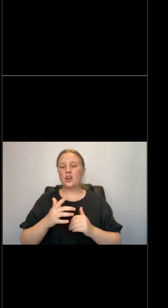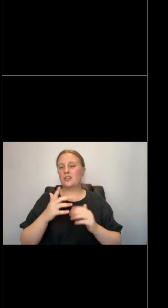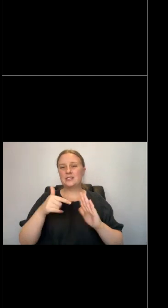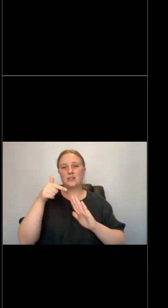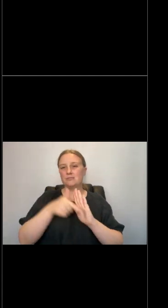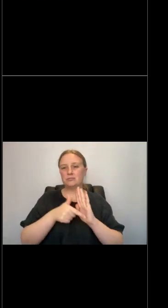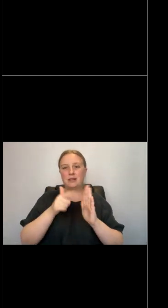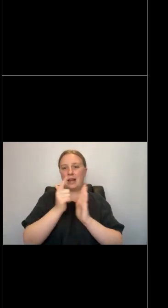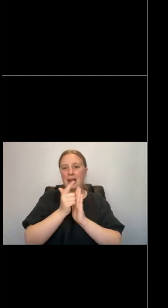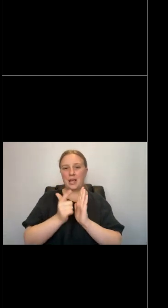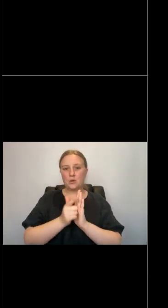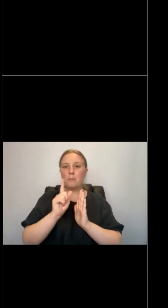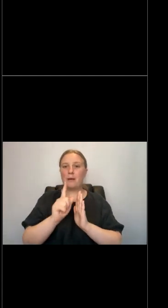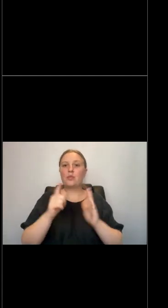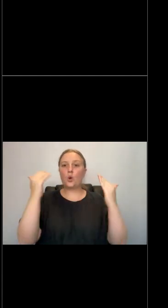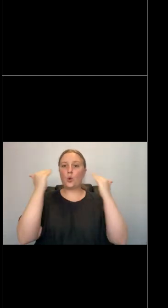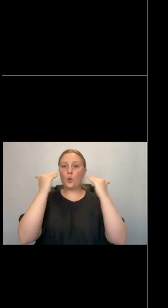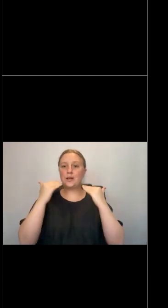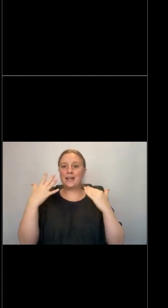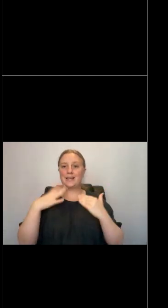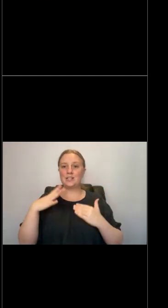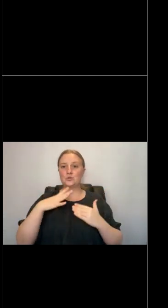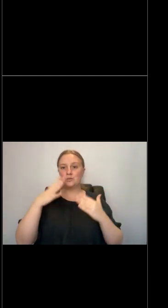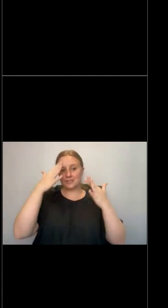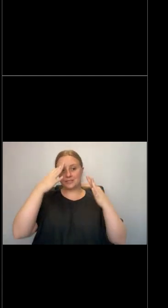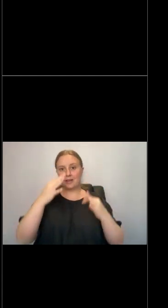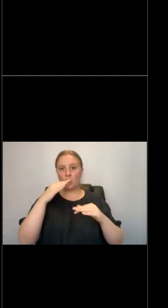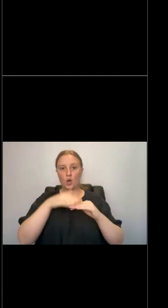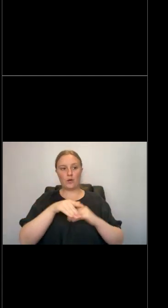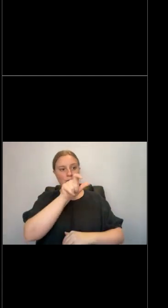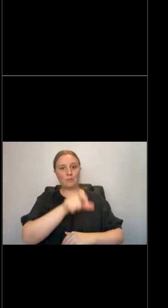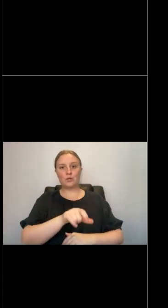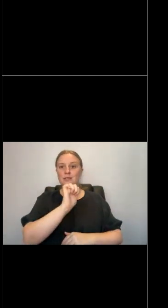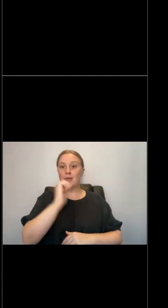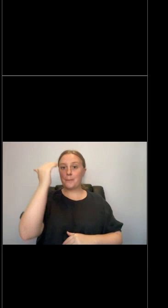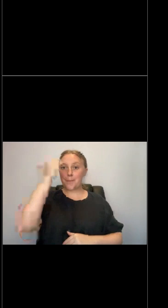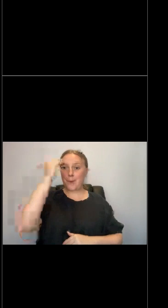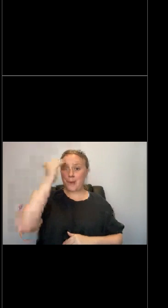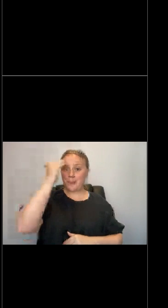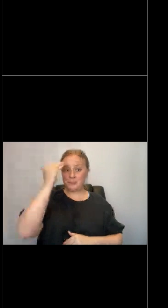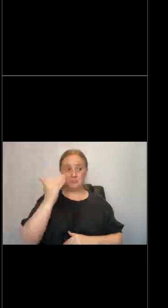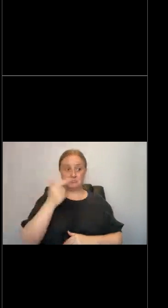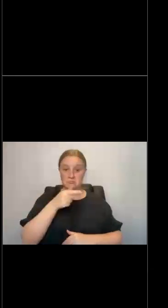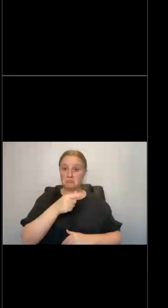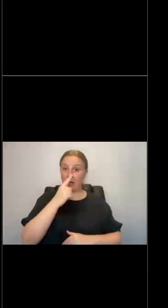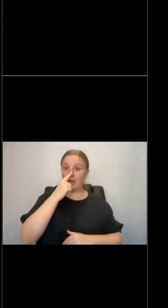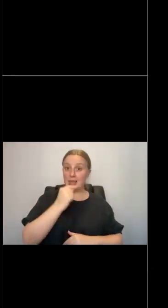was of unsound mind to run the trial. And if the court does find the person is of